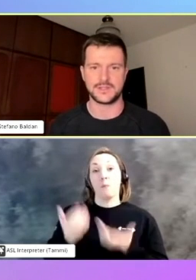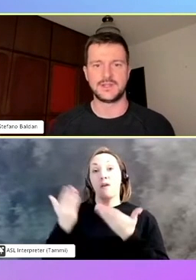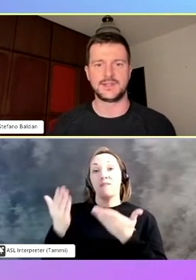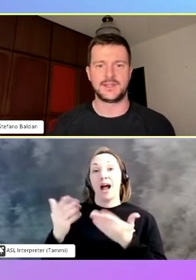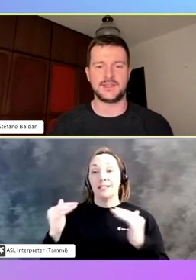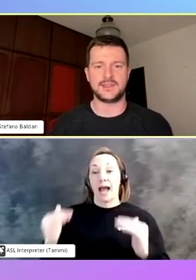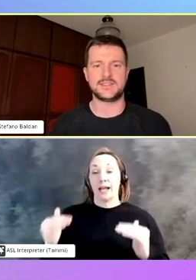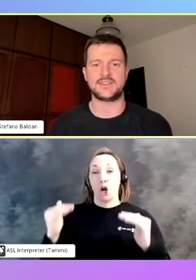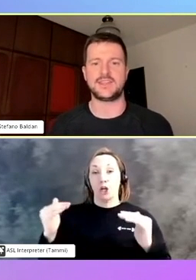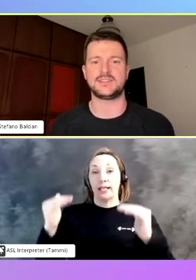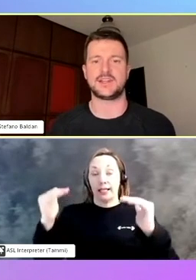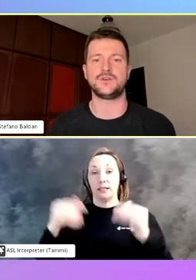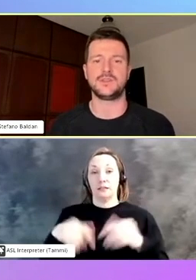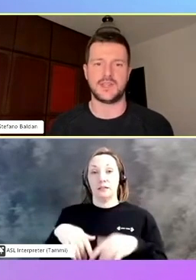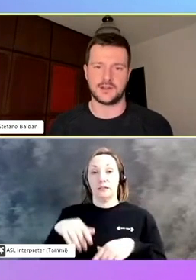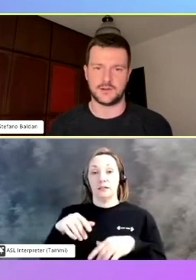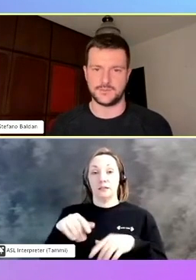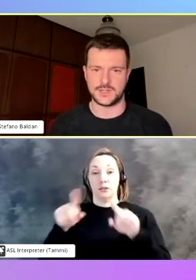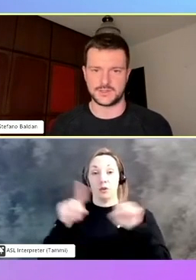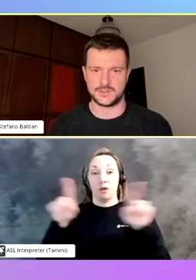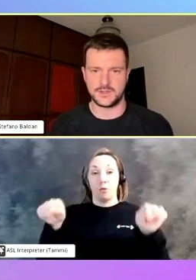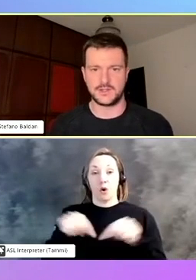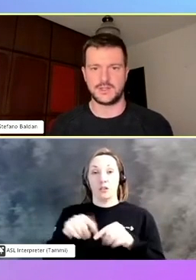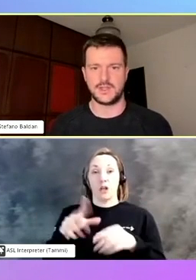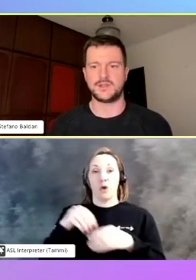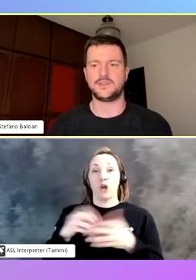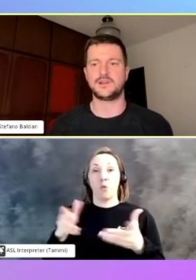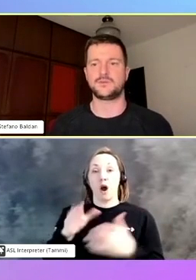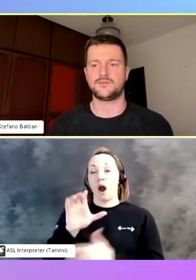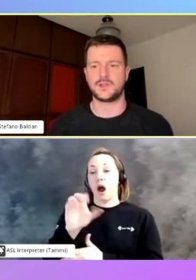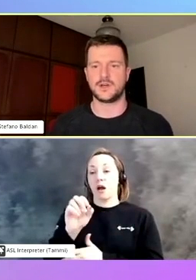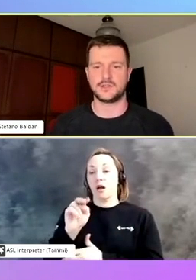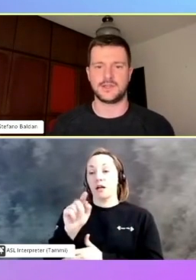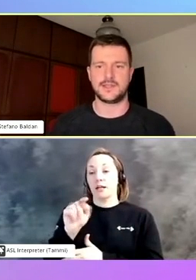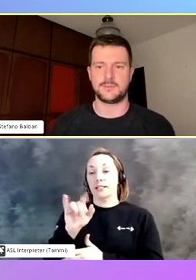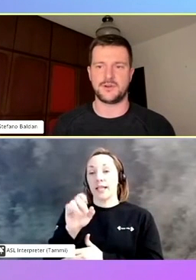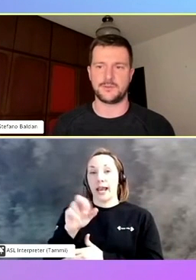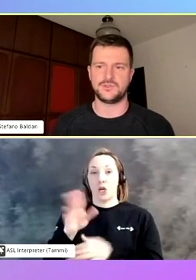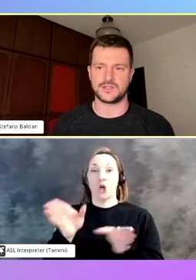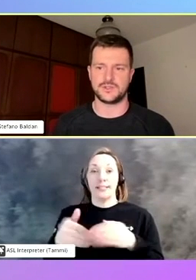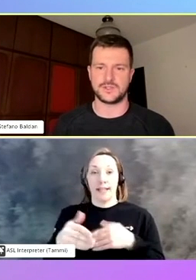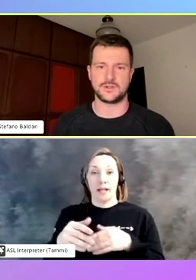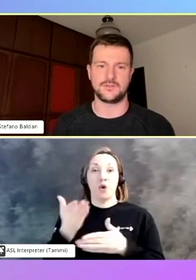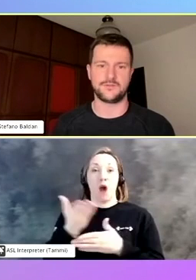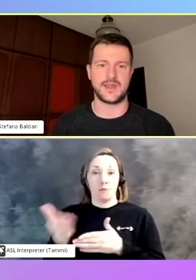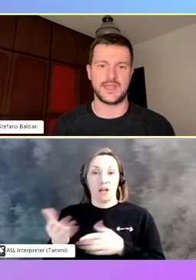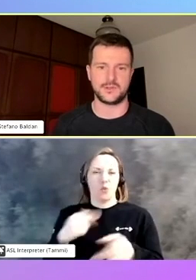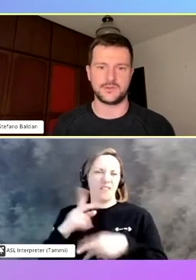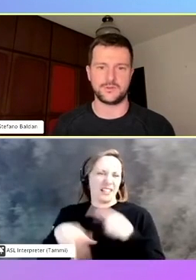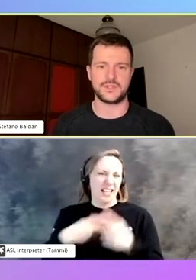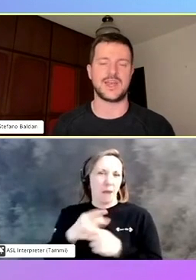testing is important. so what we have done that should really underpin any accessibility program